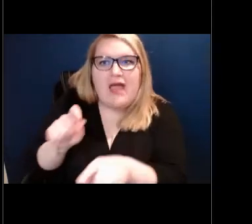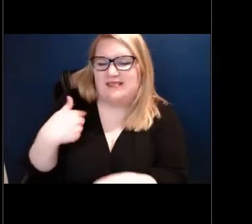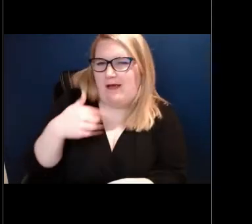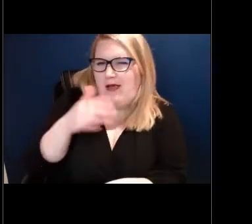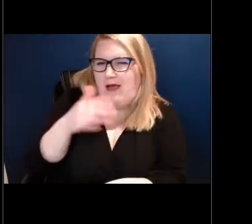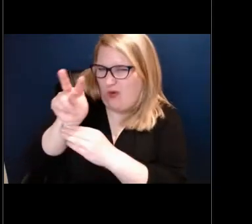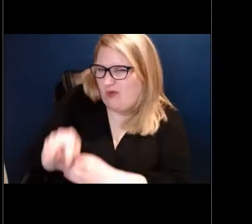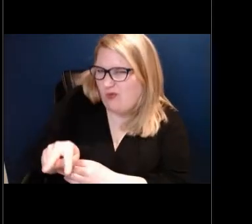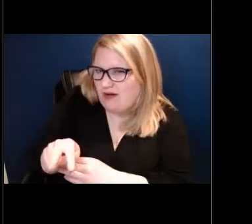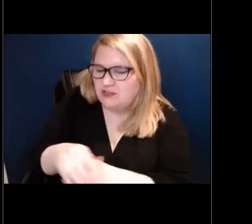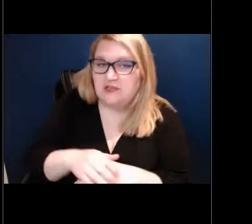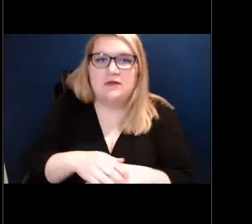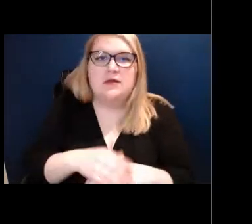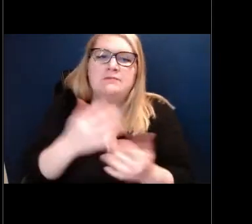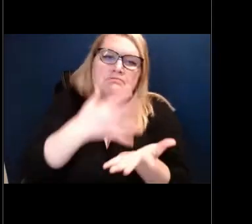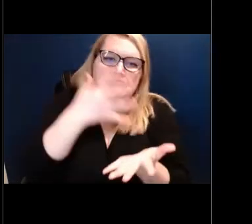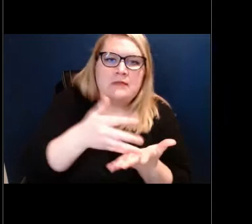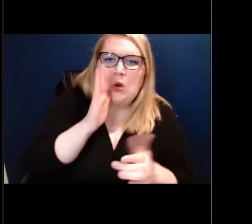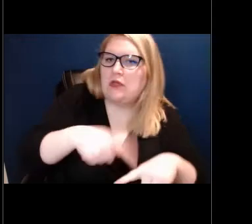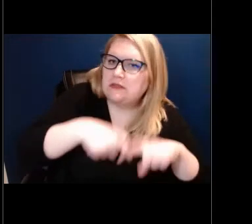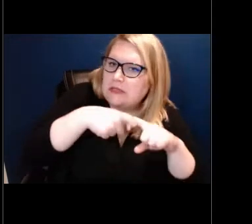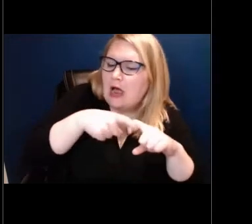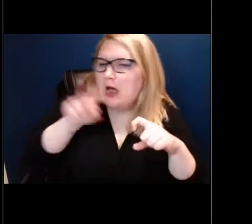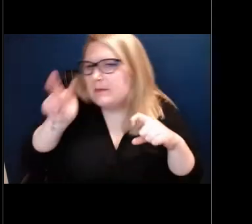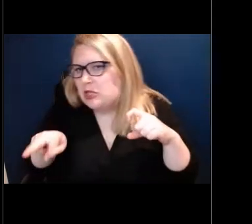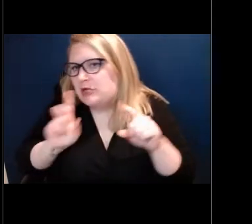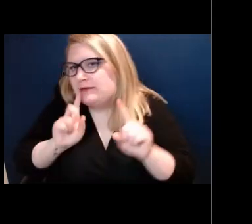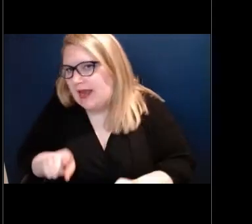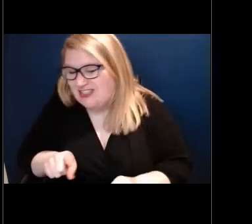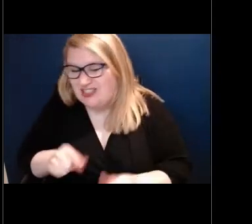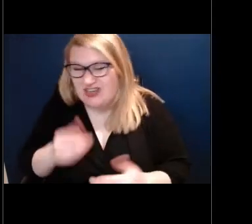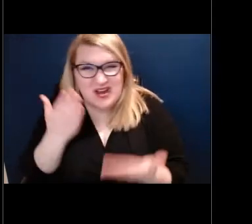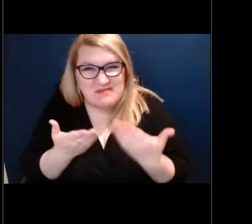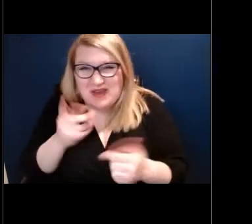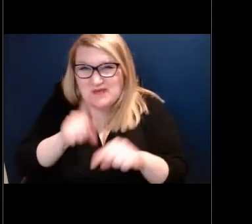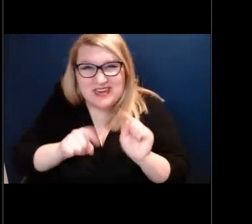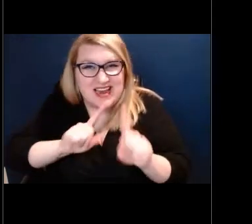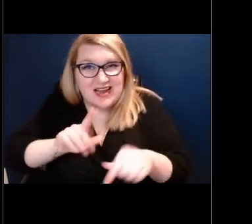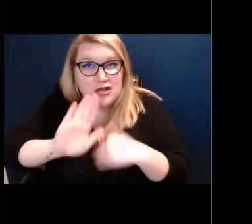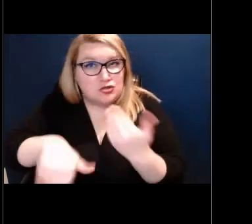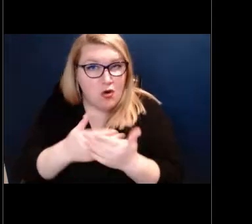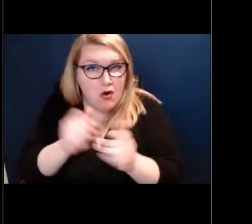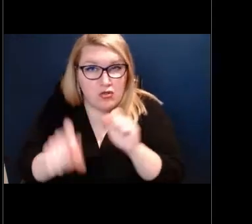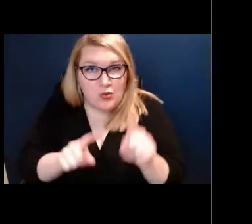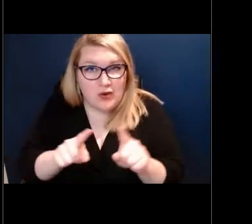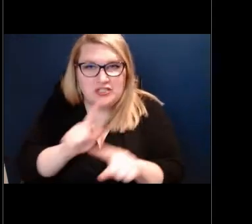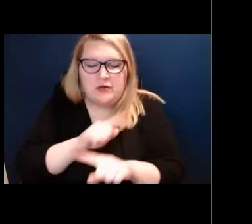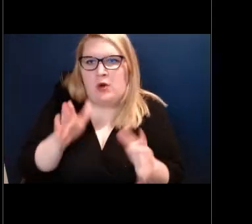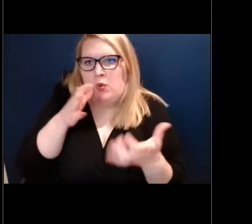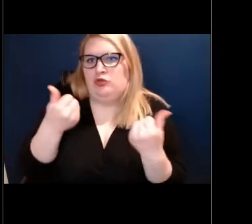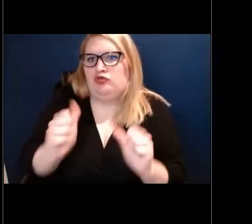They'll stop now and then, and answer a few. We may not get to all your questions, but we're going to try and answer as many as we can.